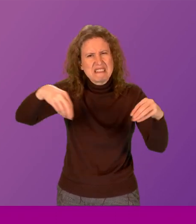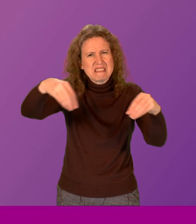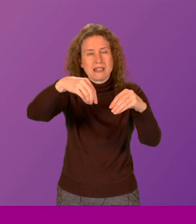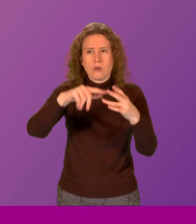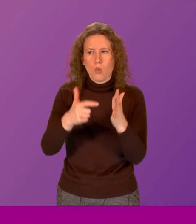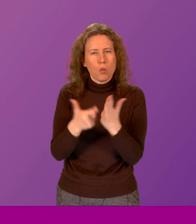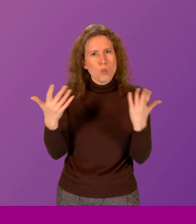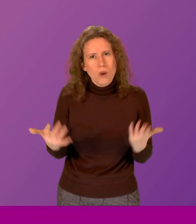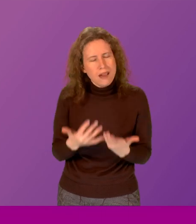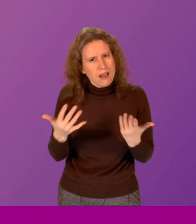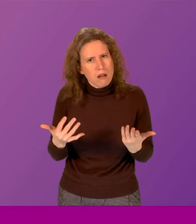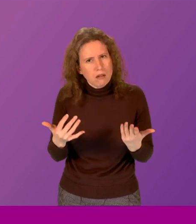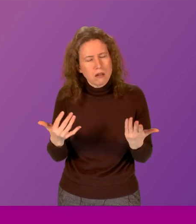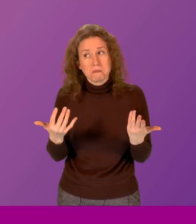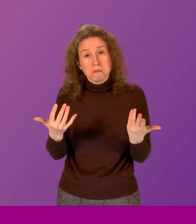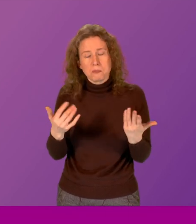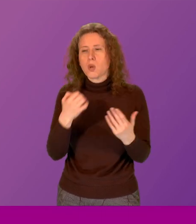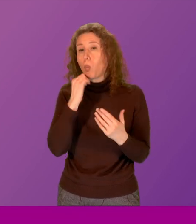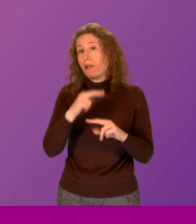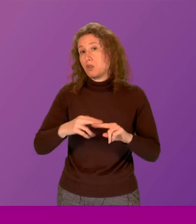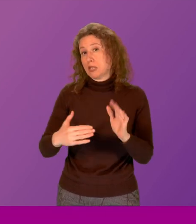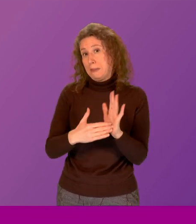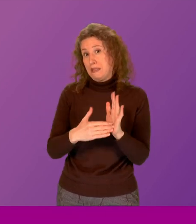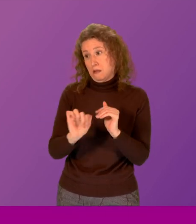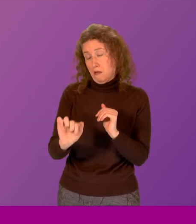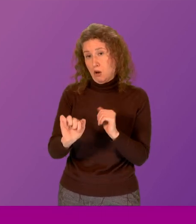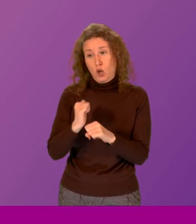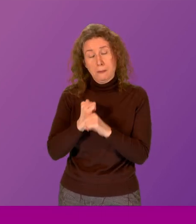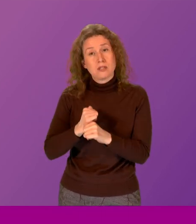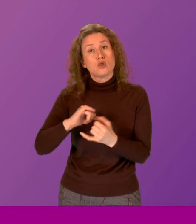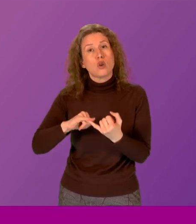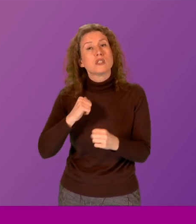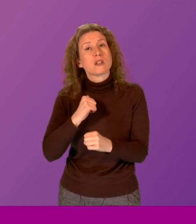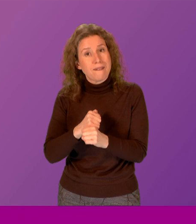where they are? Will the First Minister commit the Scottish Government to